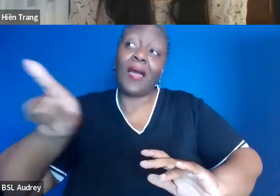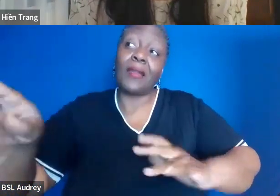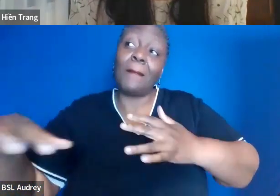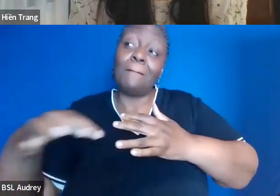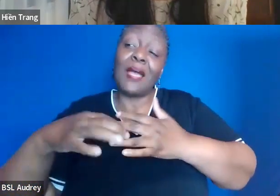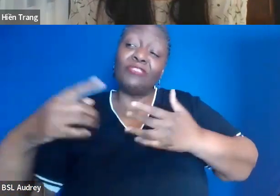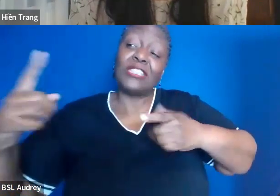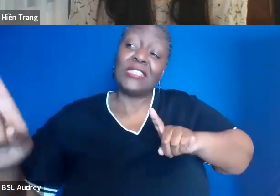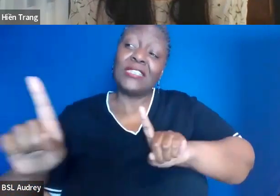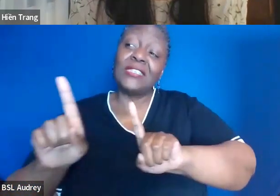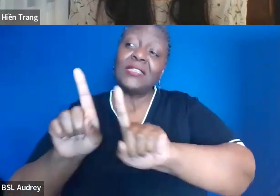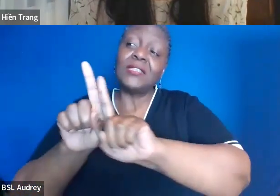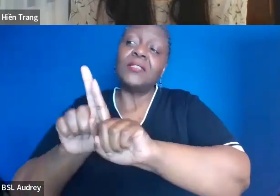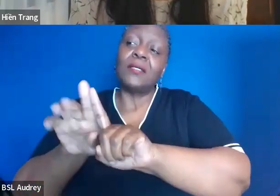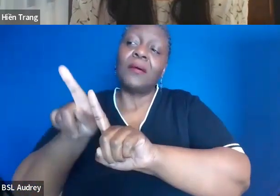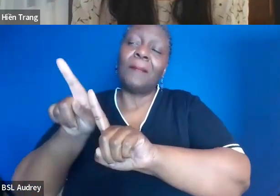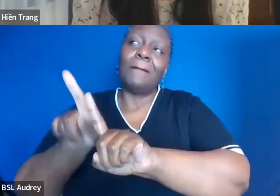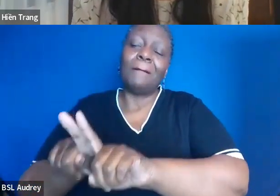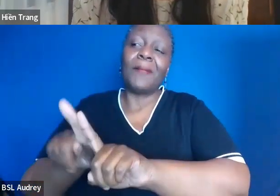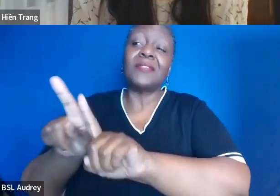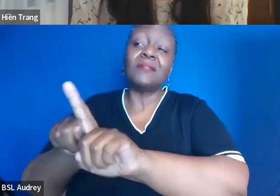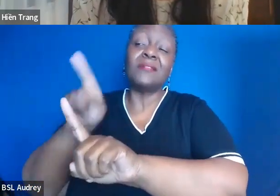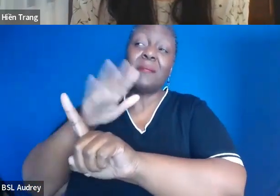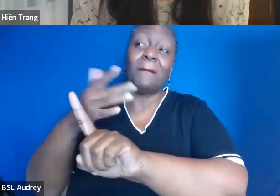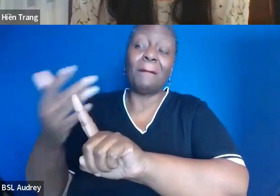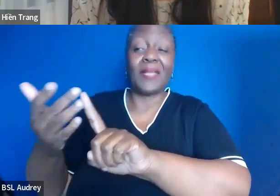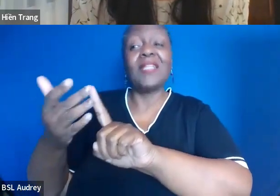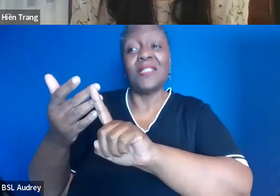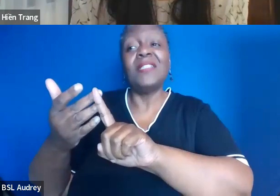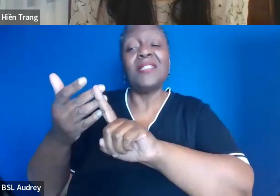And in the shadow of her absence Many passengers longing for their guide